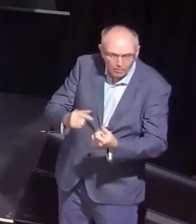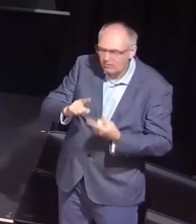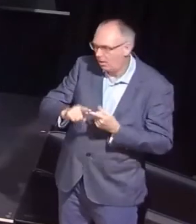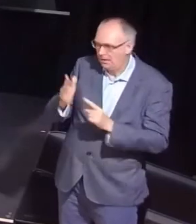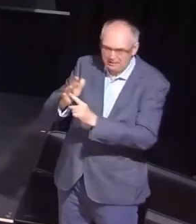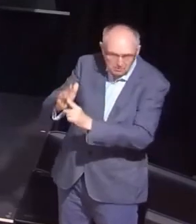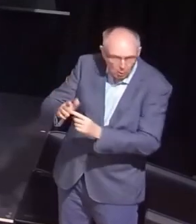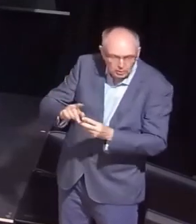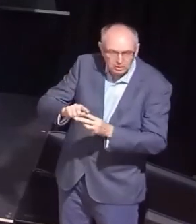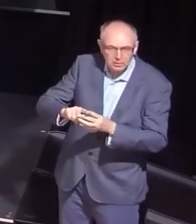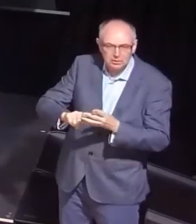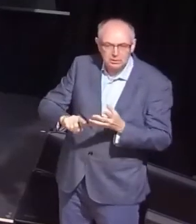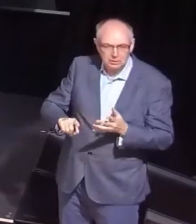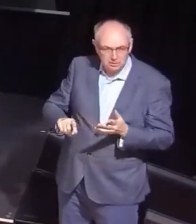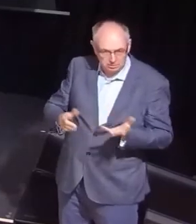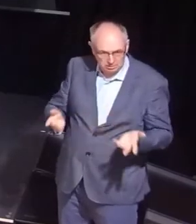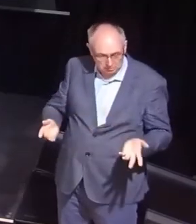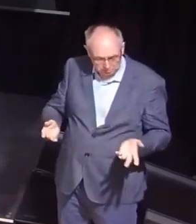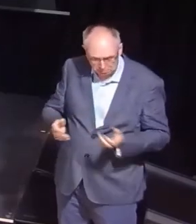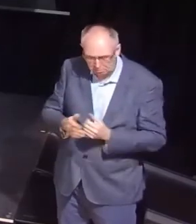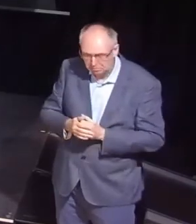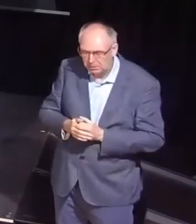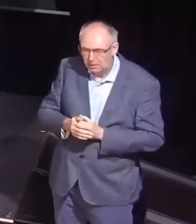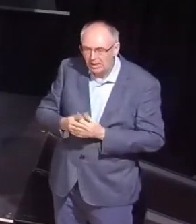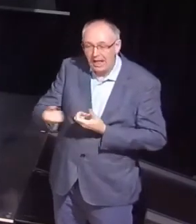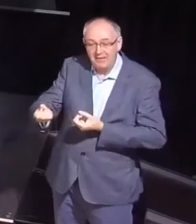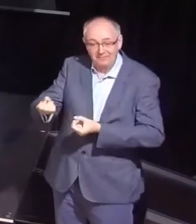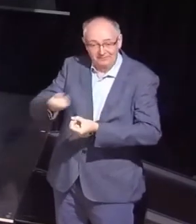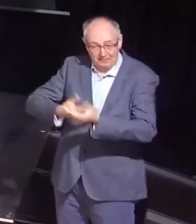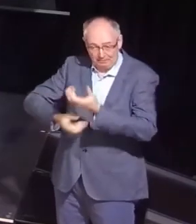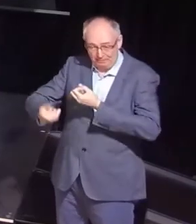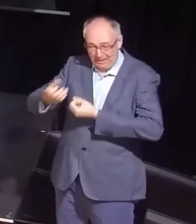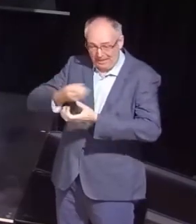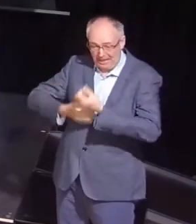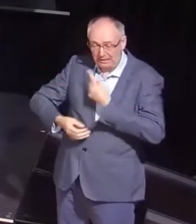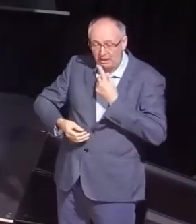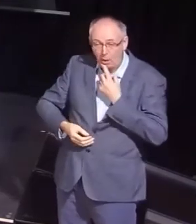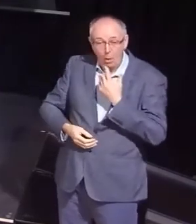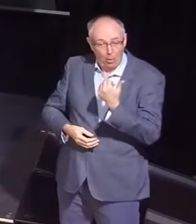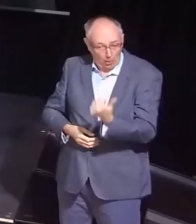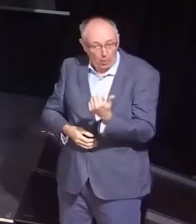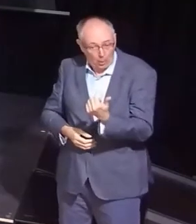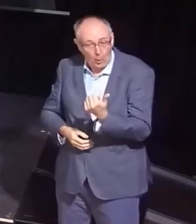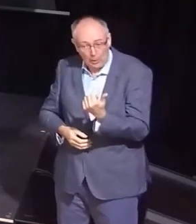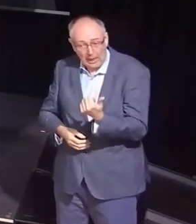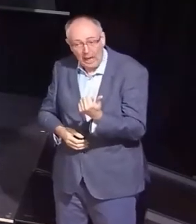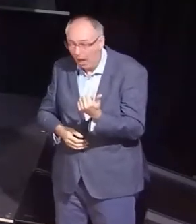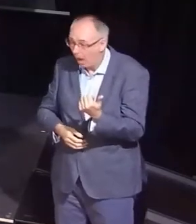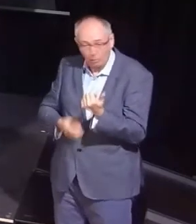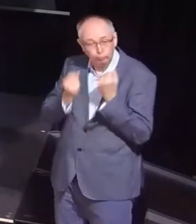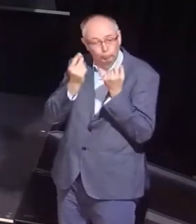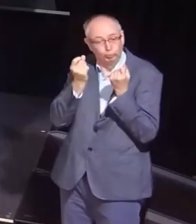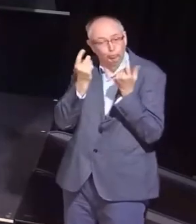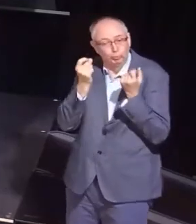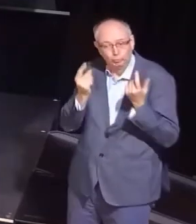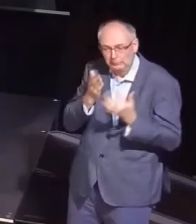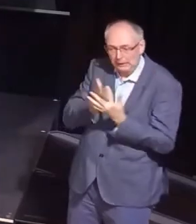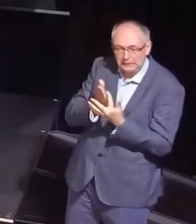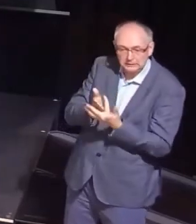And then we started to get feedback that was, "OK, you've sold me. I get it, accessibility is important... ..but now what?